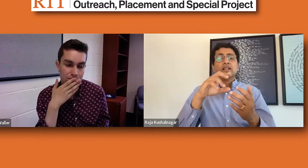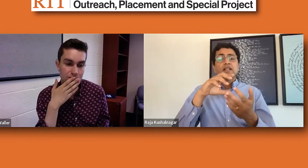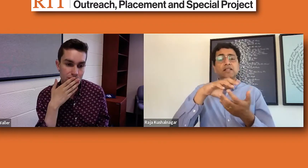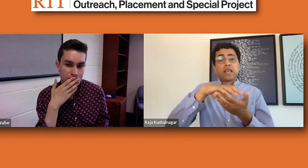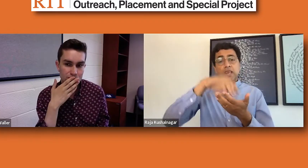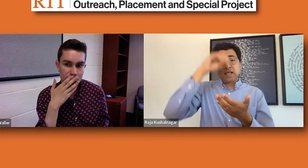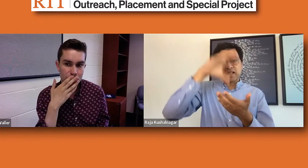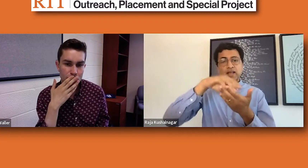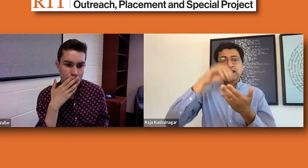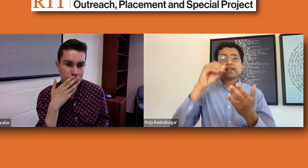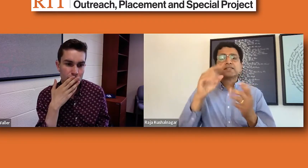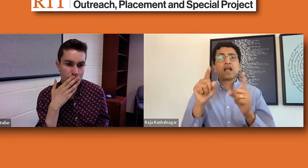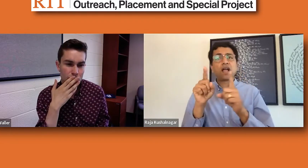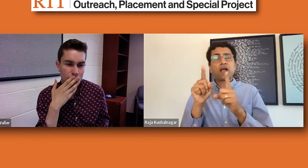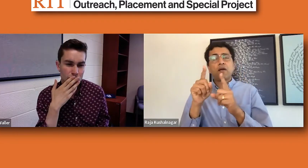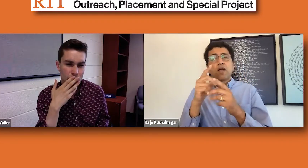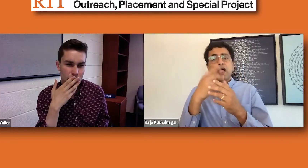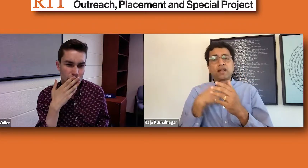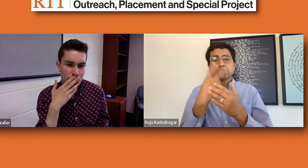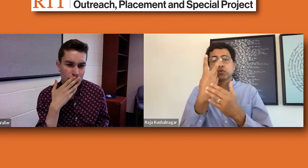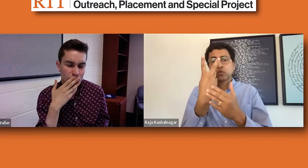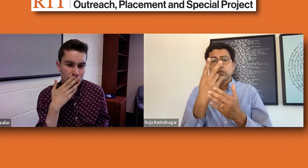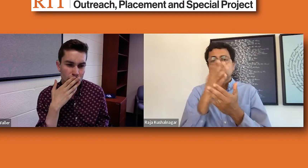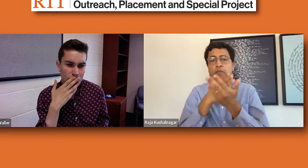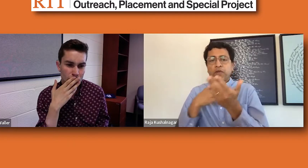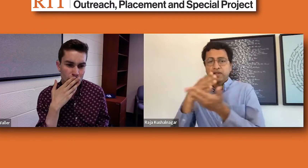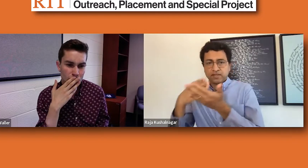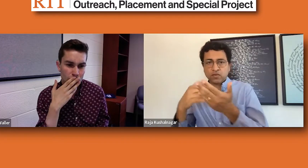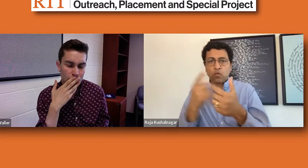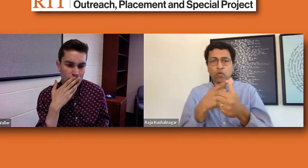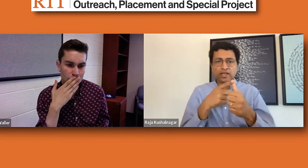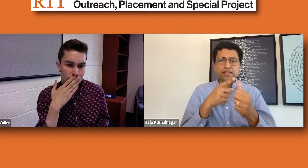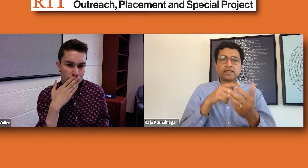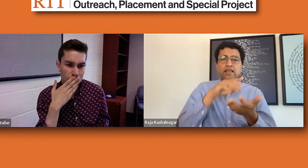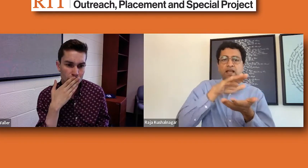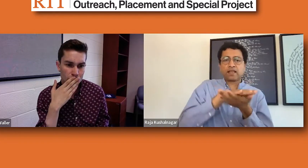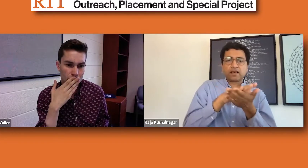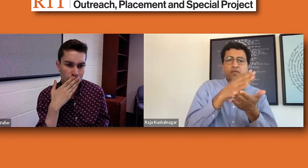Well, and undergraduate students, there's two parts really.